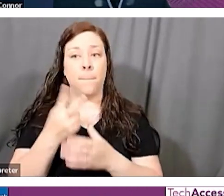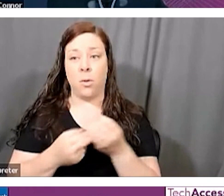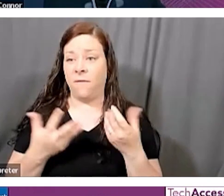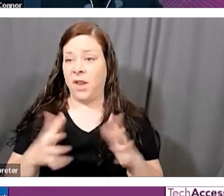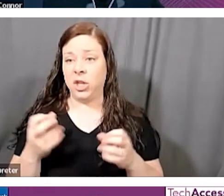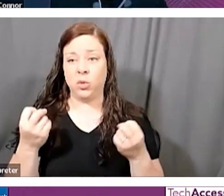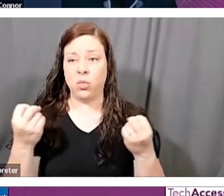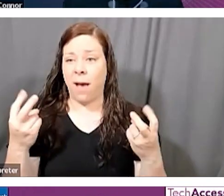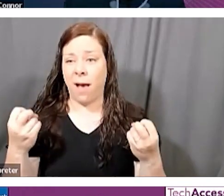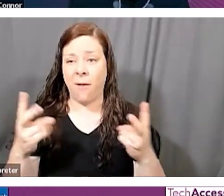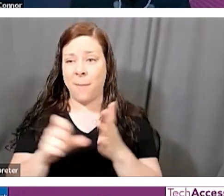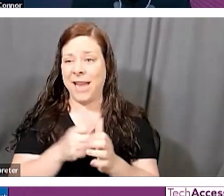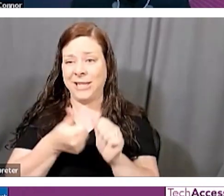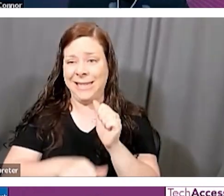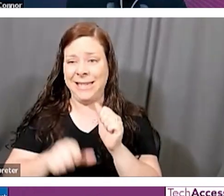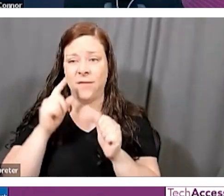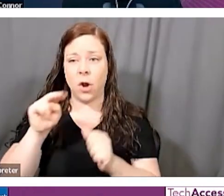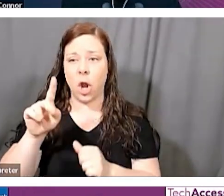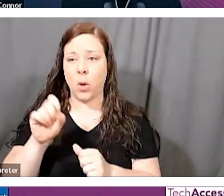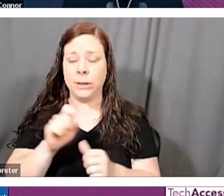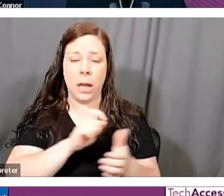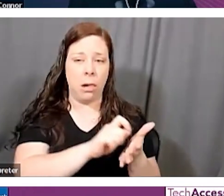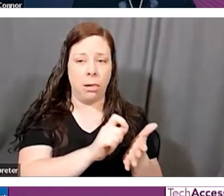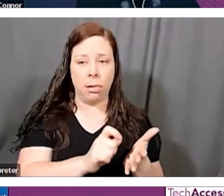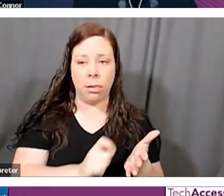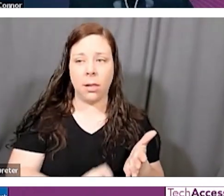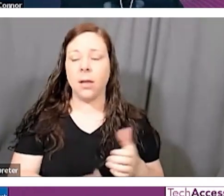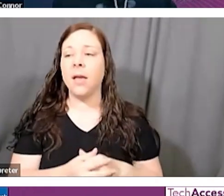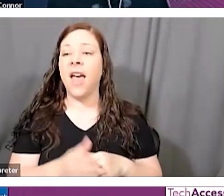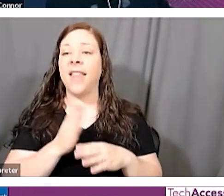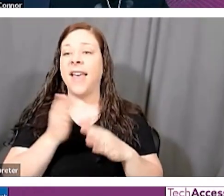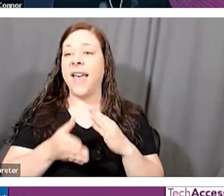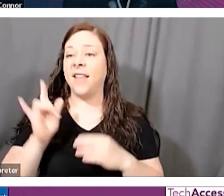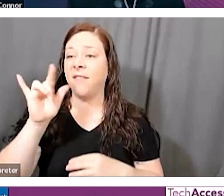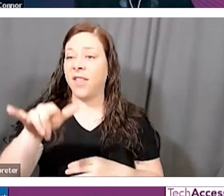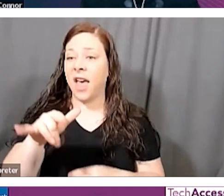and she had been kind of writing some things down on a separate notepad. And at the end of the flight she took her 12 pages of notes and said